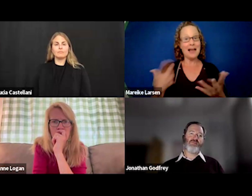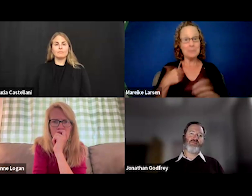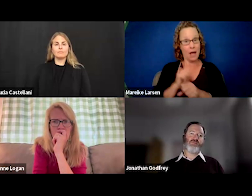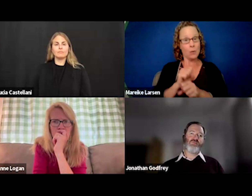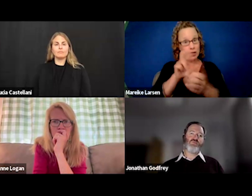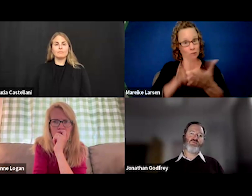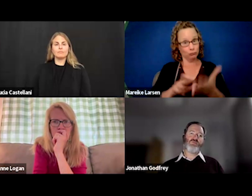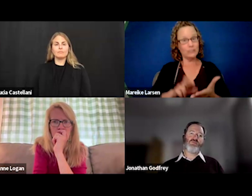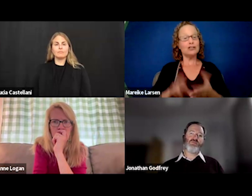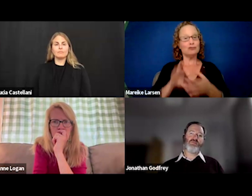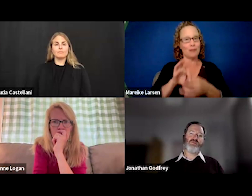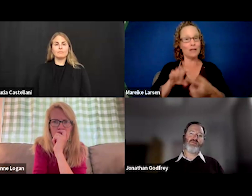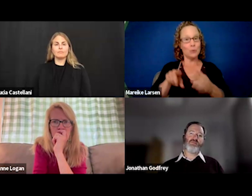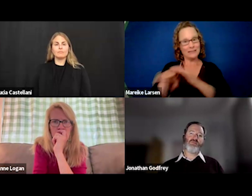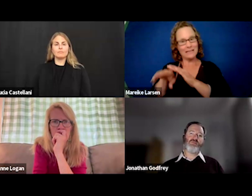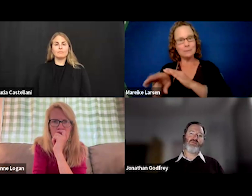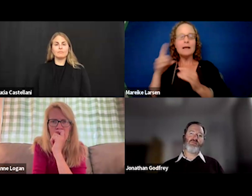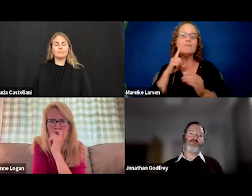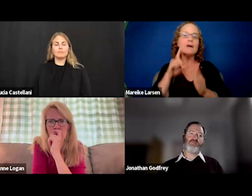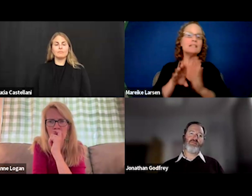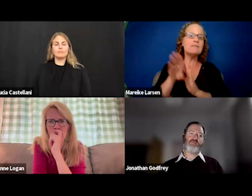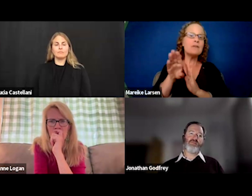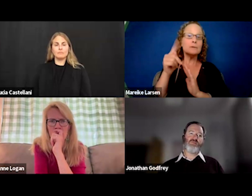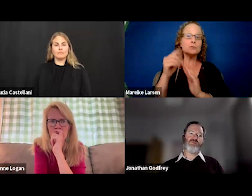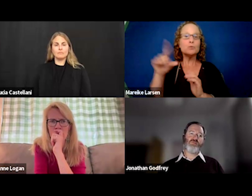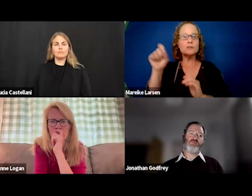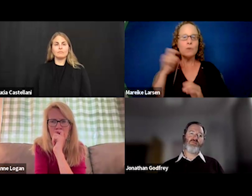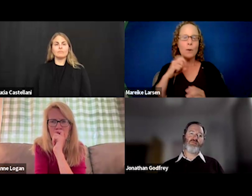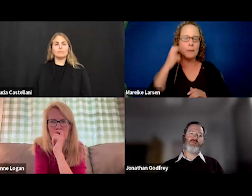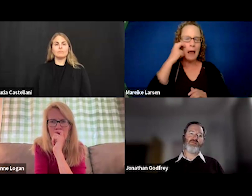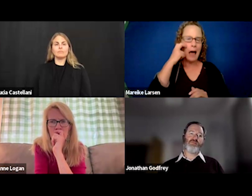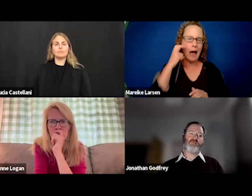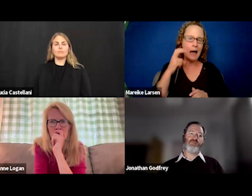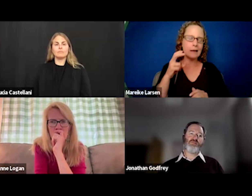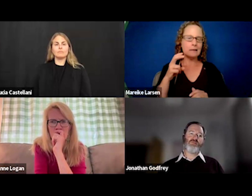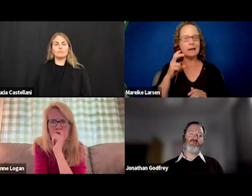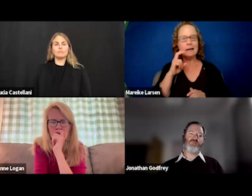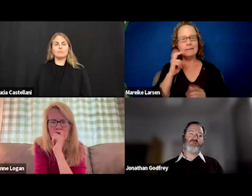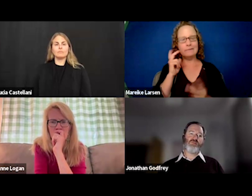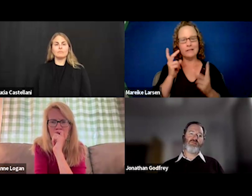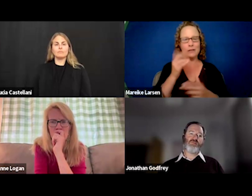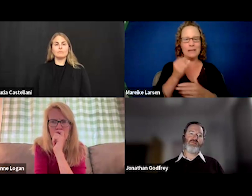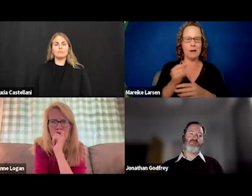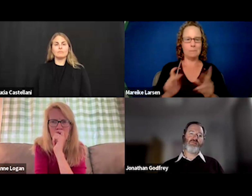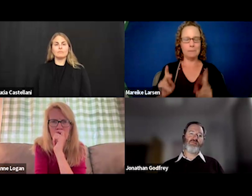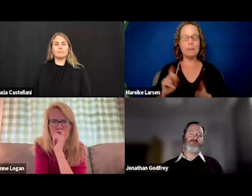of developer tools for blind or visually impaired people. But to be more concrete, an example